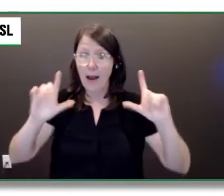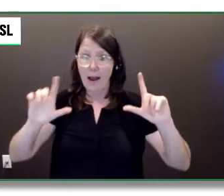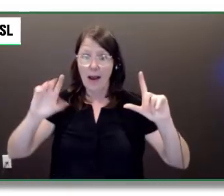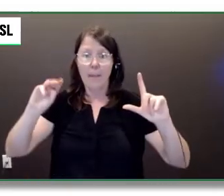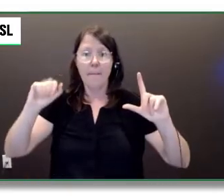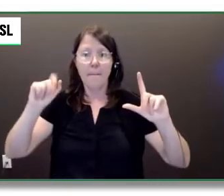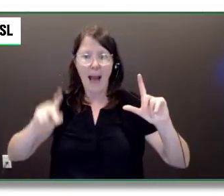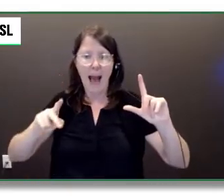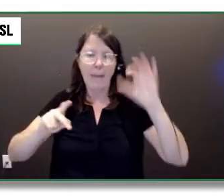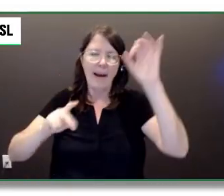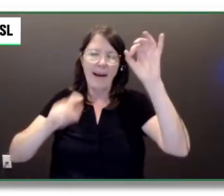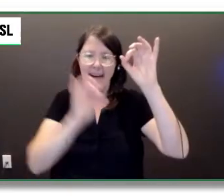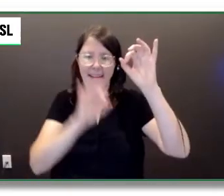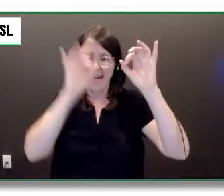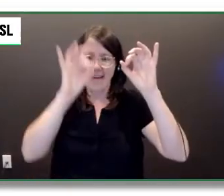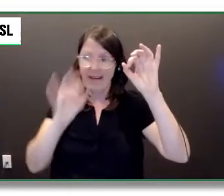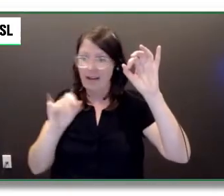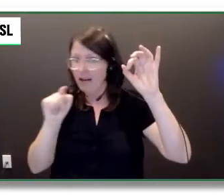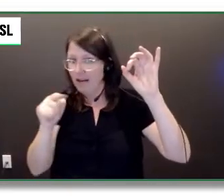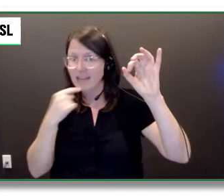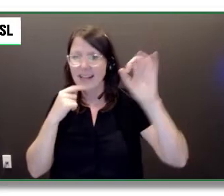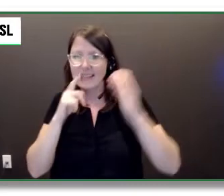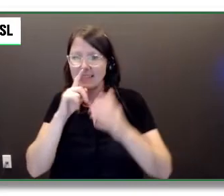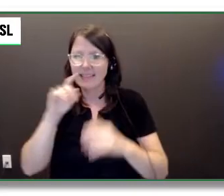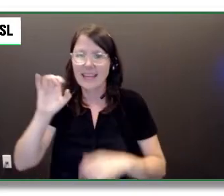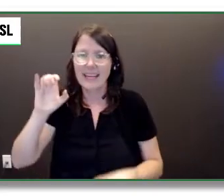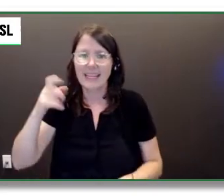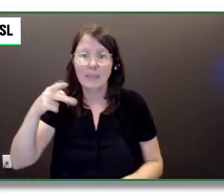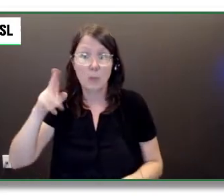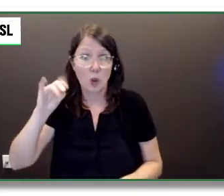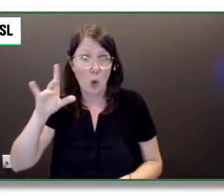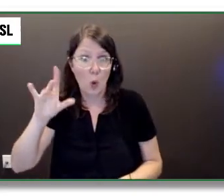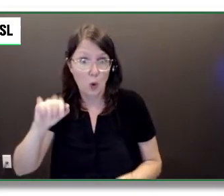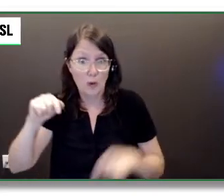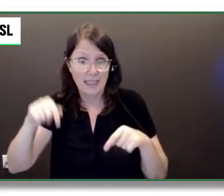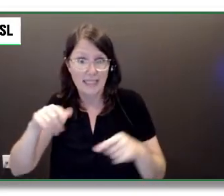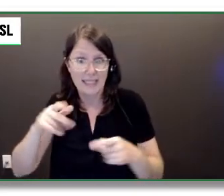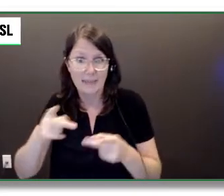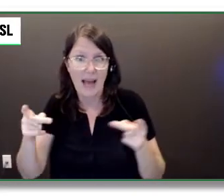Has closer up more points. Not all of their maps are this detailed